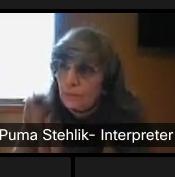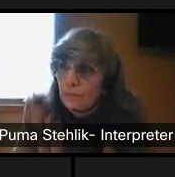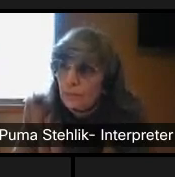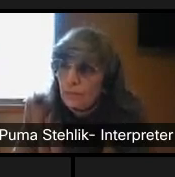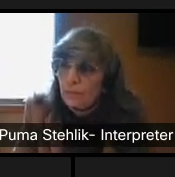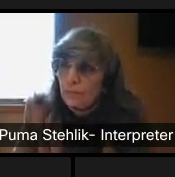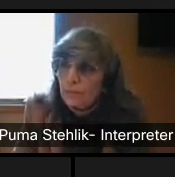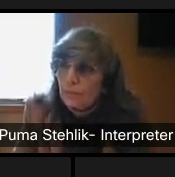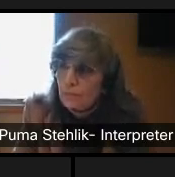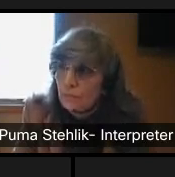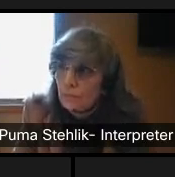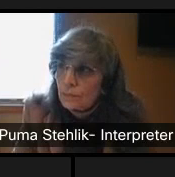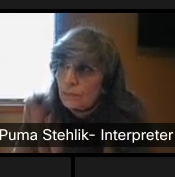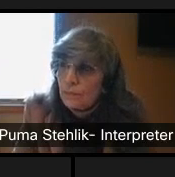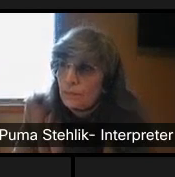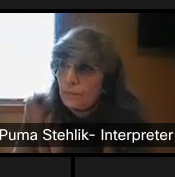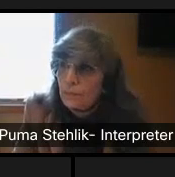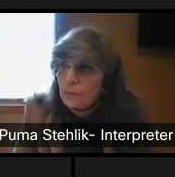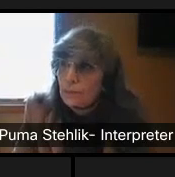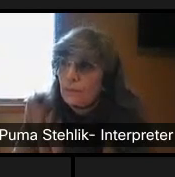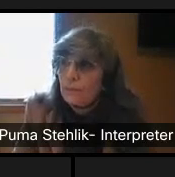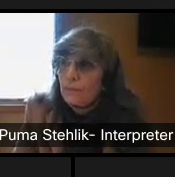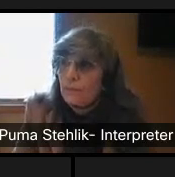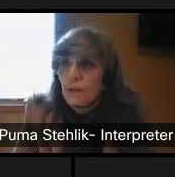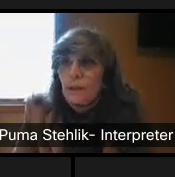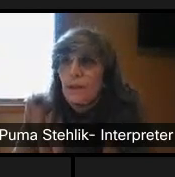The petitioner is seeking relief for a variant variance.